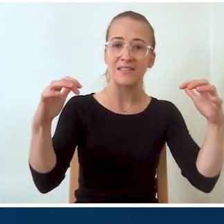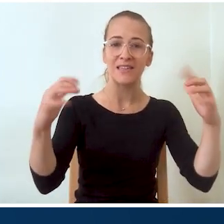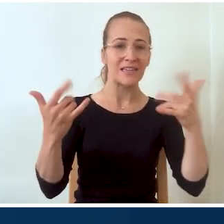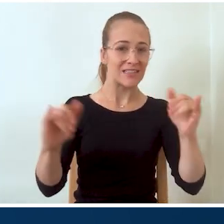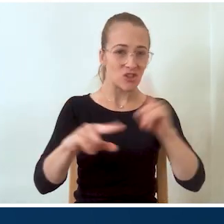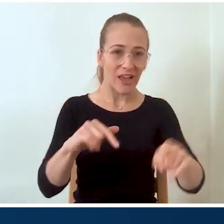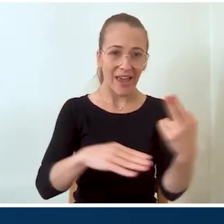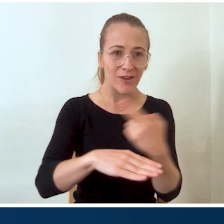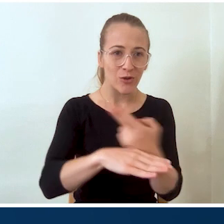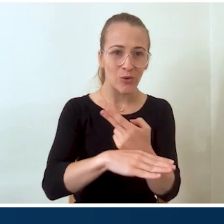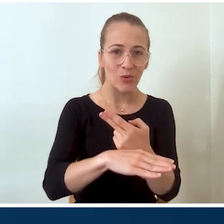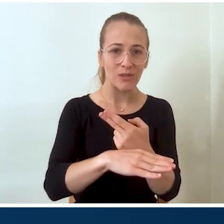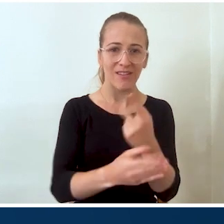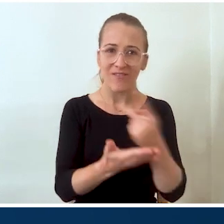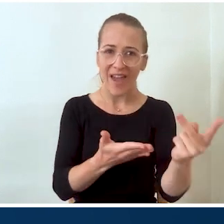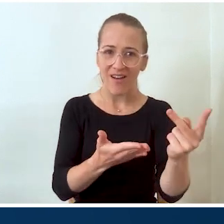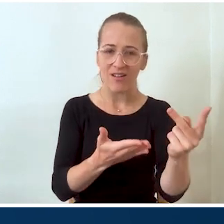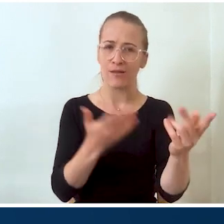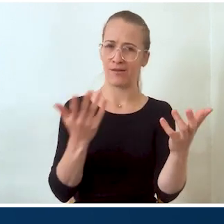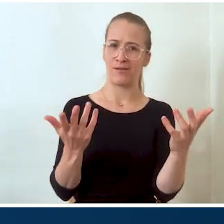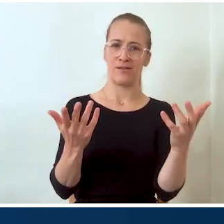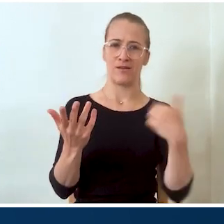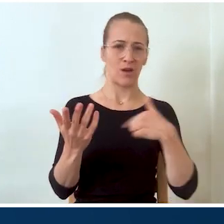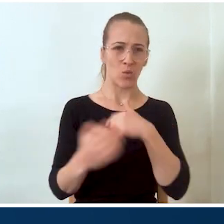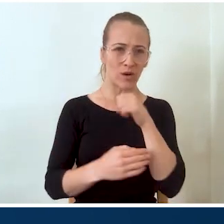then we're not meeting the need,